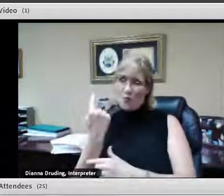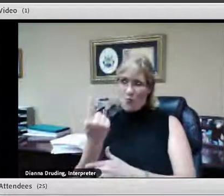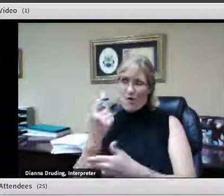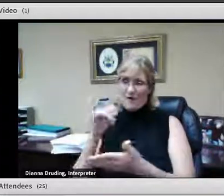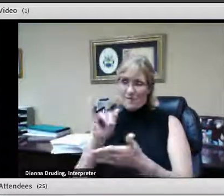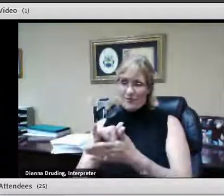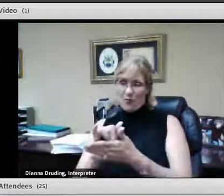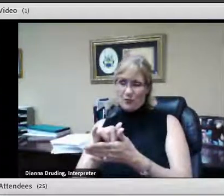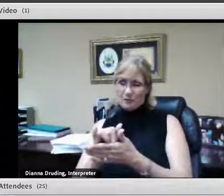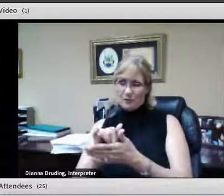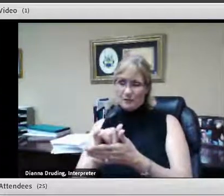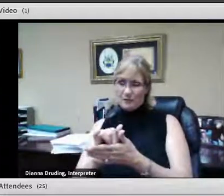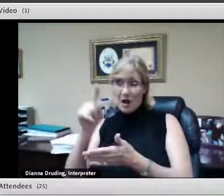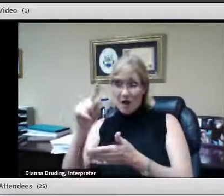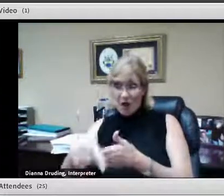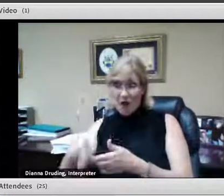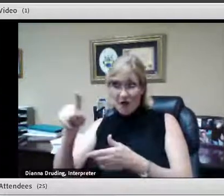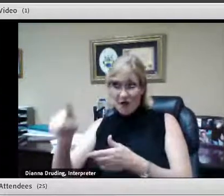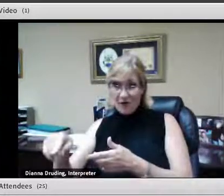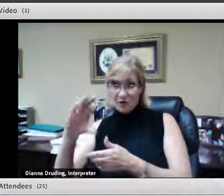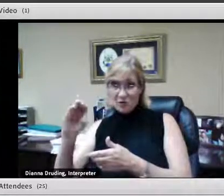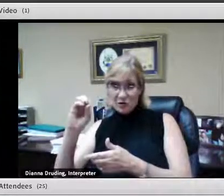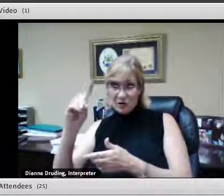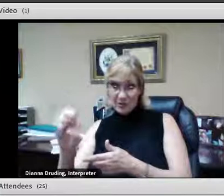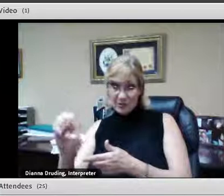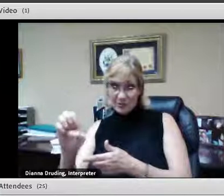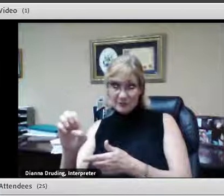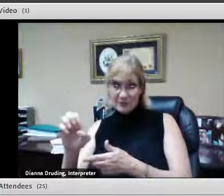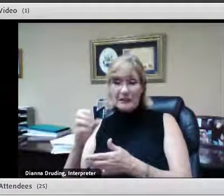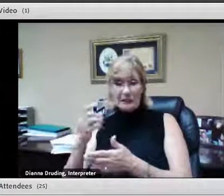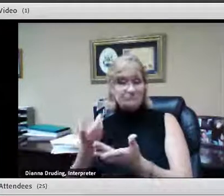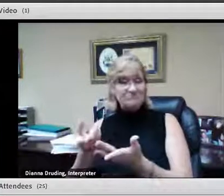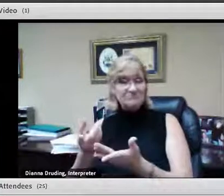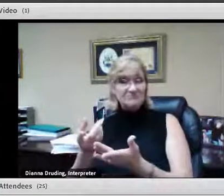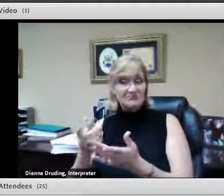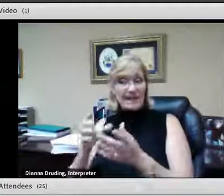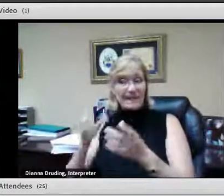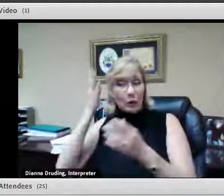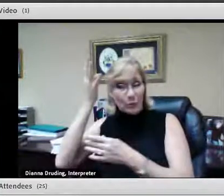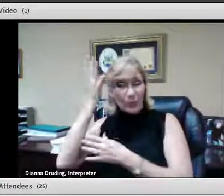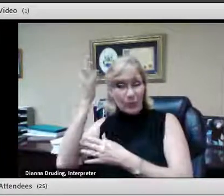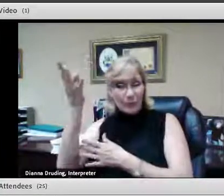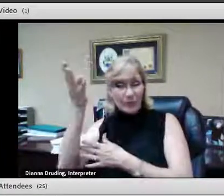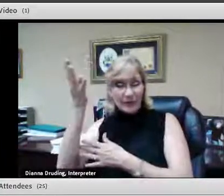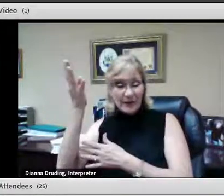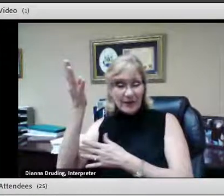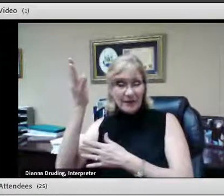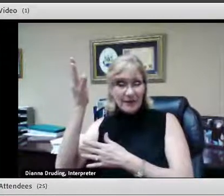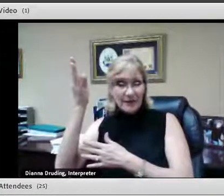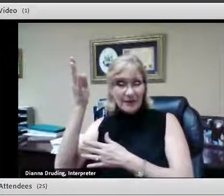all of these blocks of code took, you know, took something and created